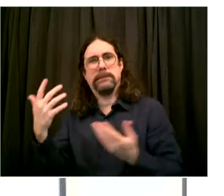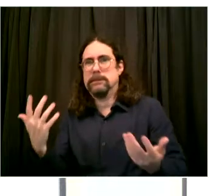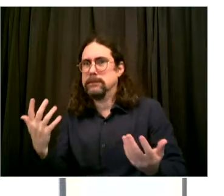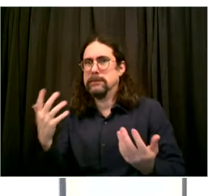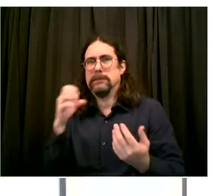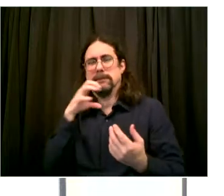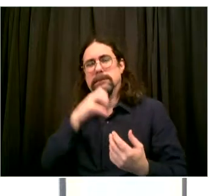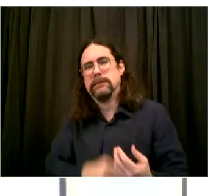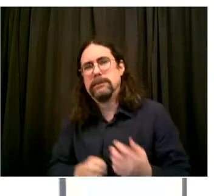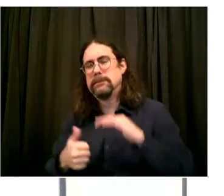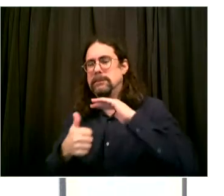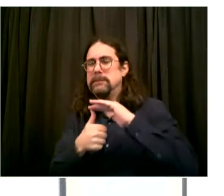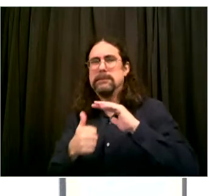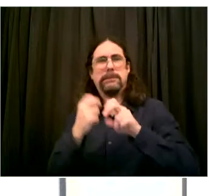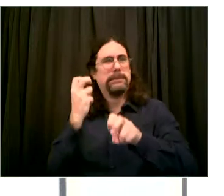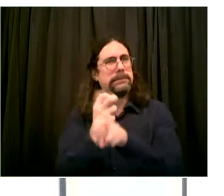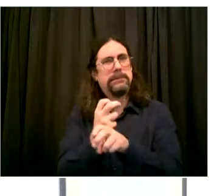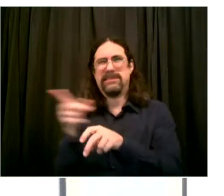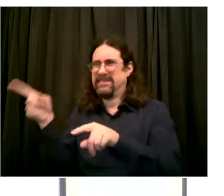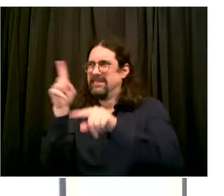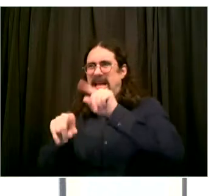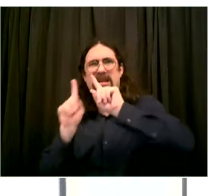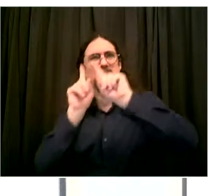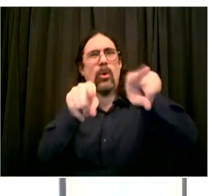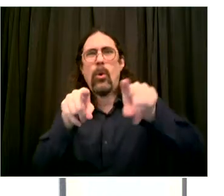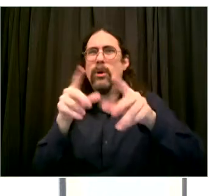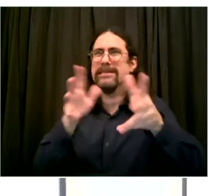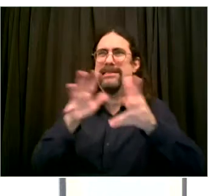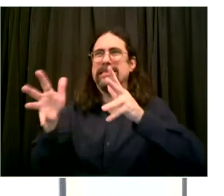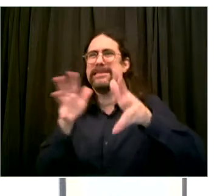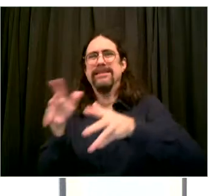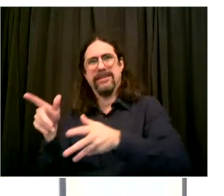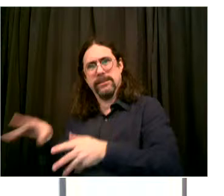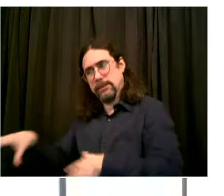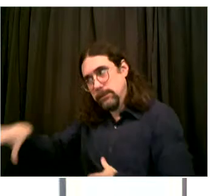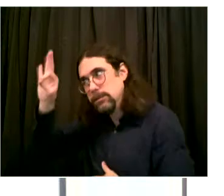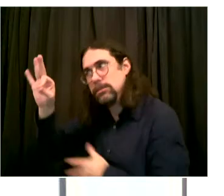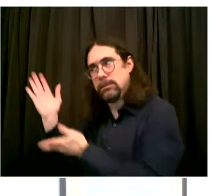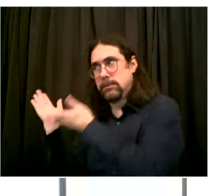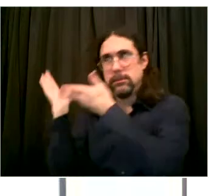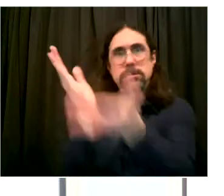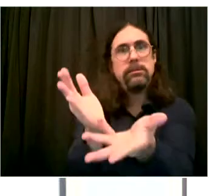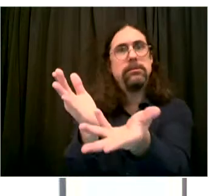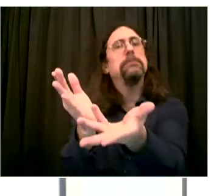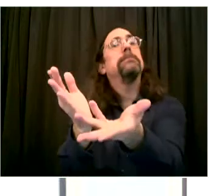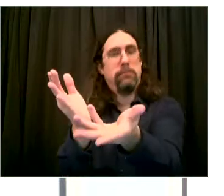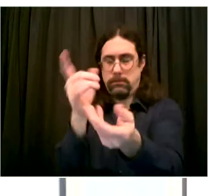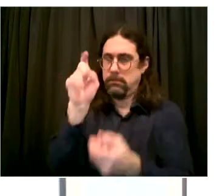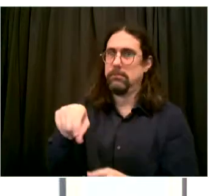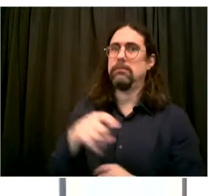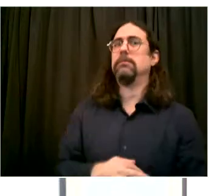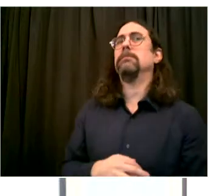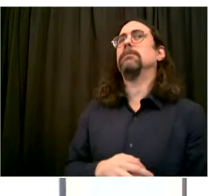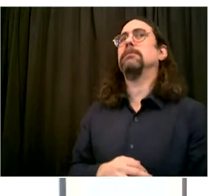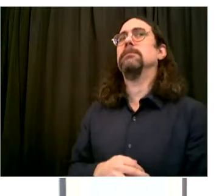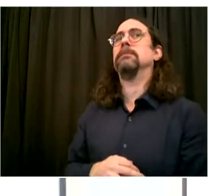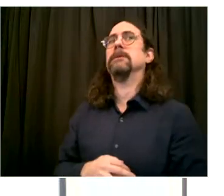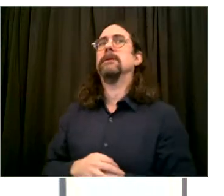VACCINE E IS DELIVERED. THIRD PART IS ACKNOWLEDGING THATAT THERE ARE SOME HOMEBOUND SENIORS WHO ARE